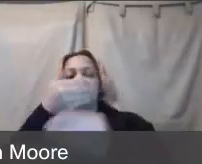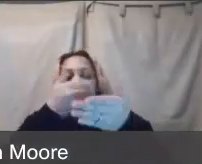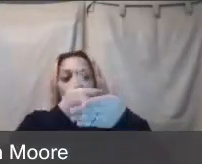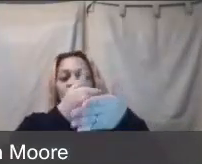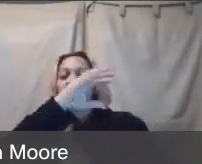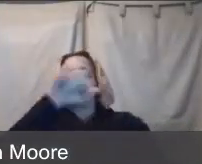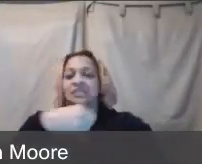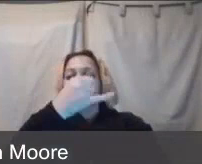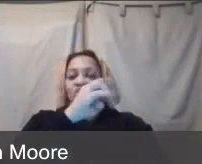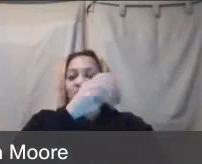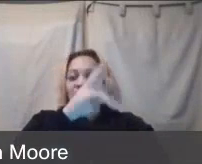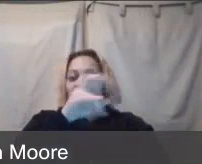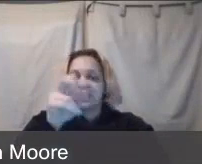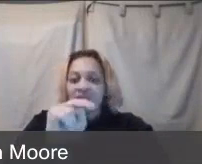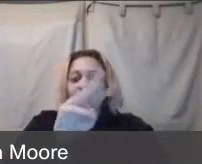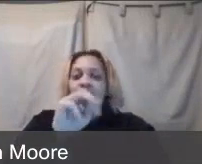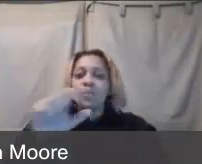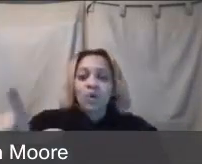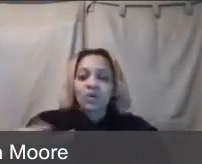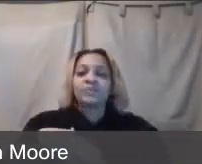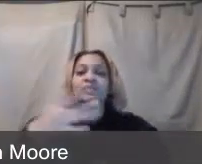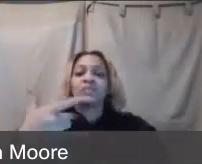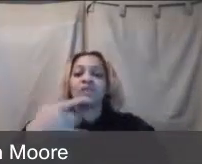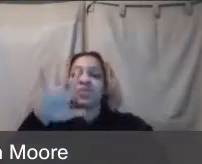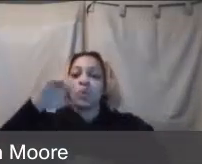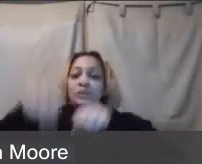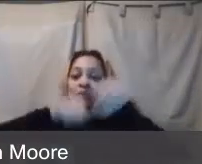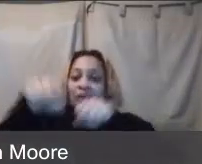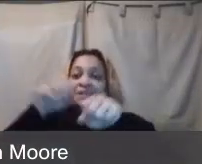To get bicyclists safety safely across the 14th Street bridge.